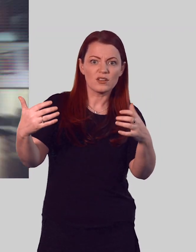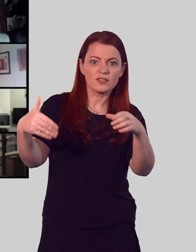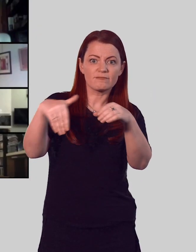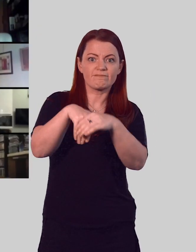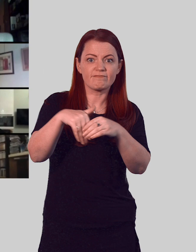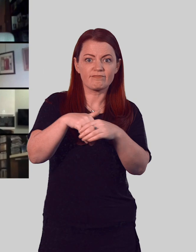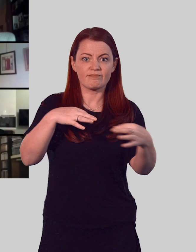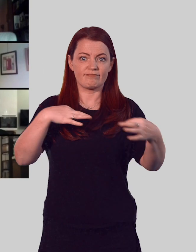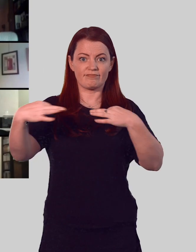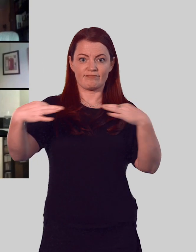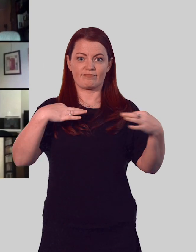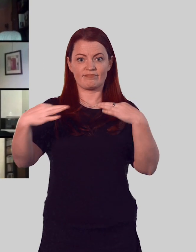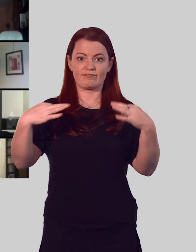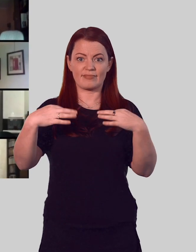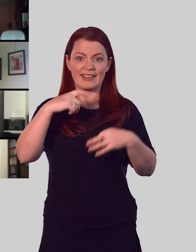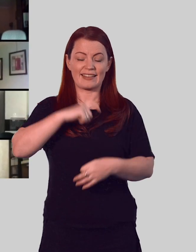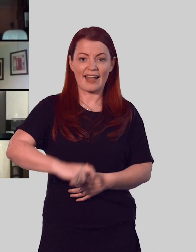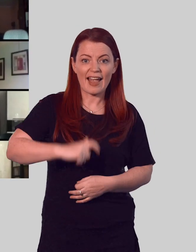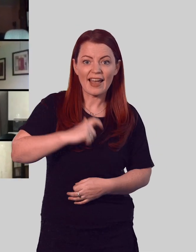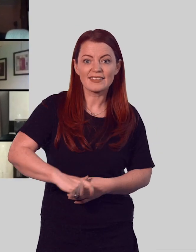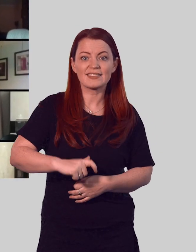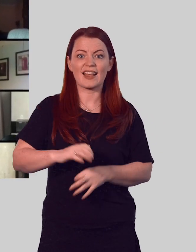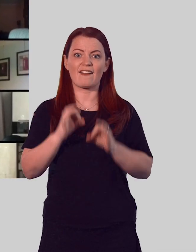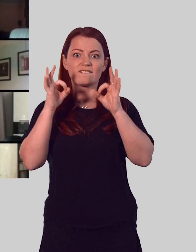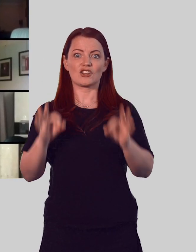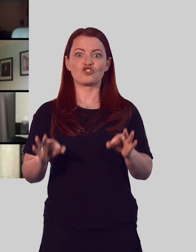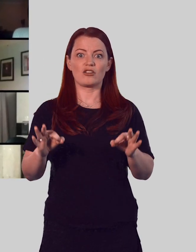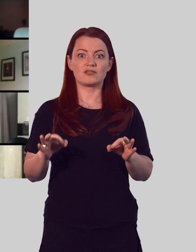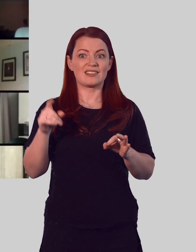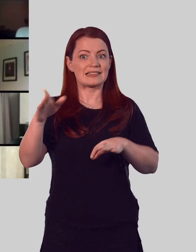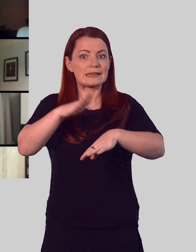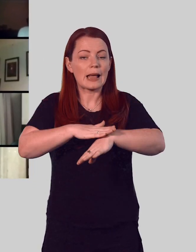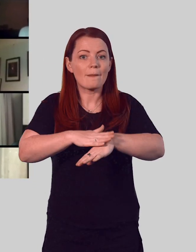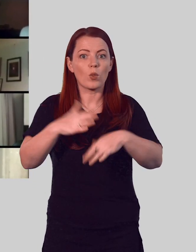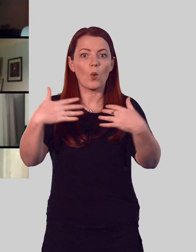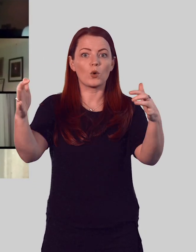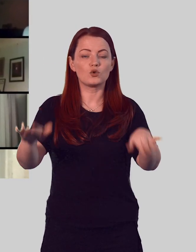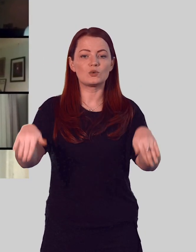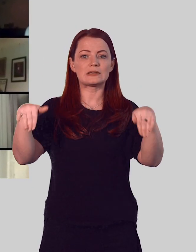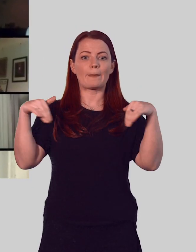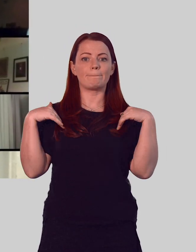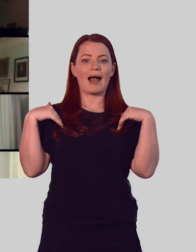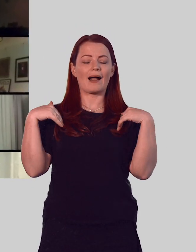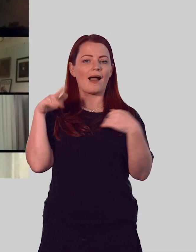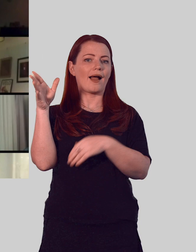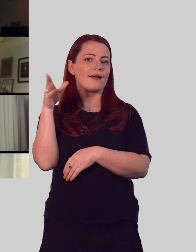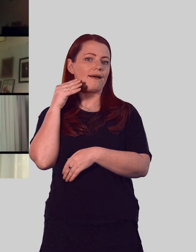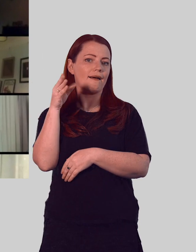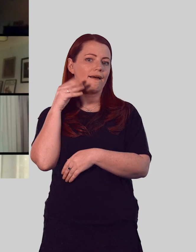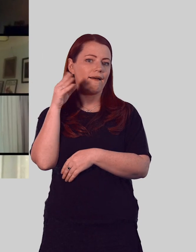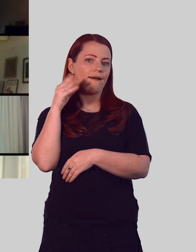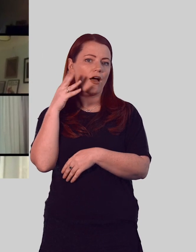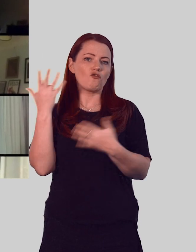This is an opportunity for the audience to sit back and listen as an audience rather than playing actively.